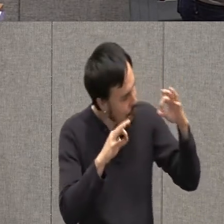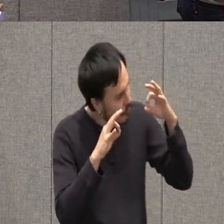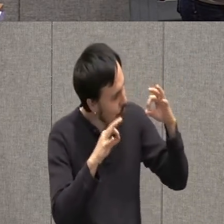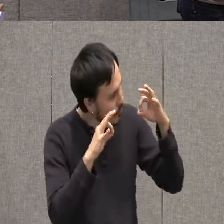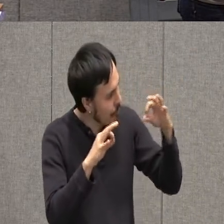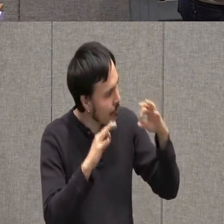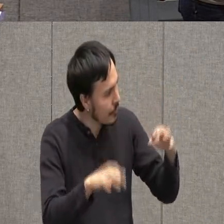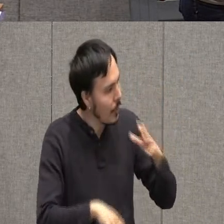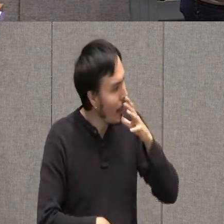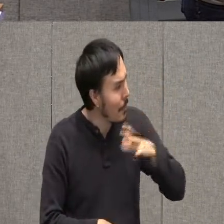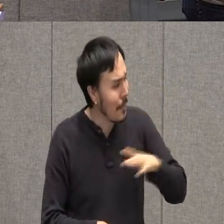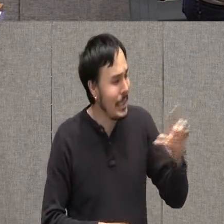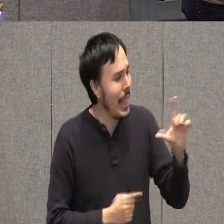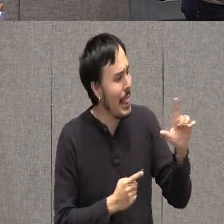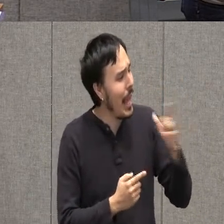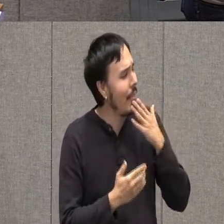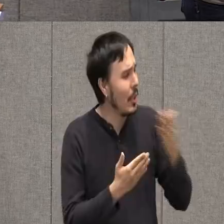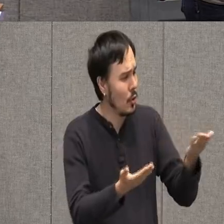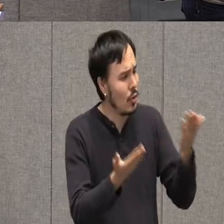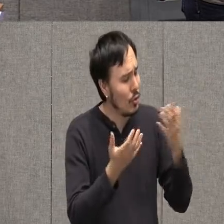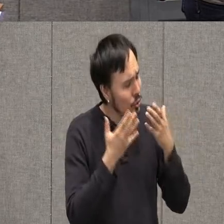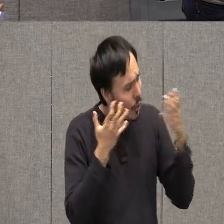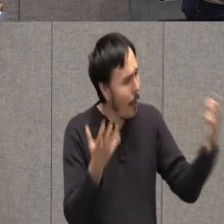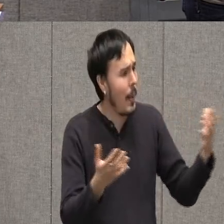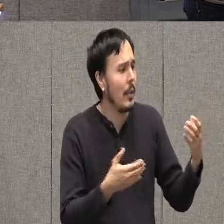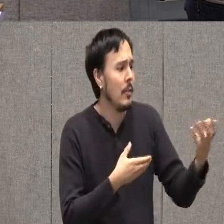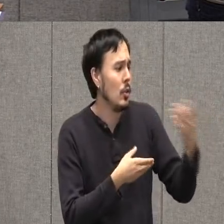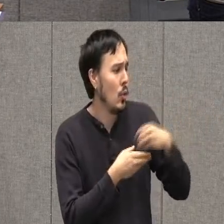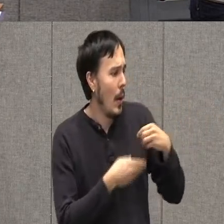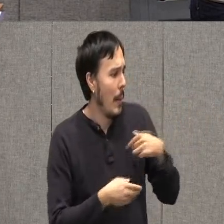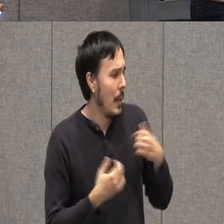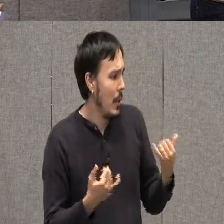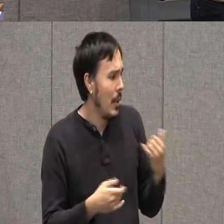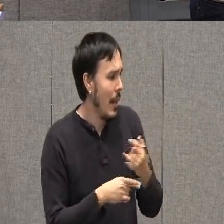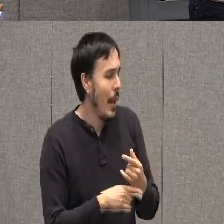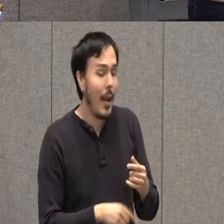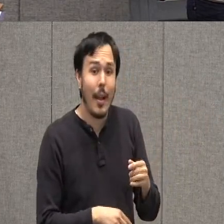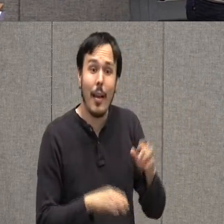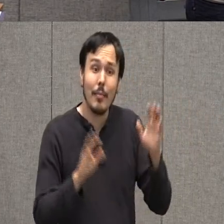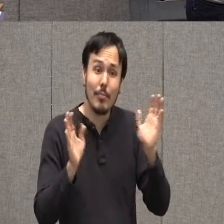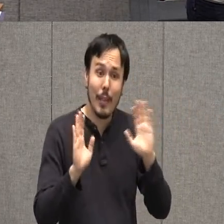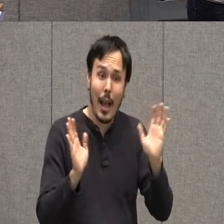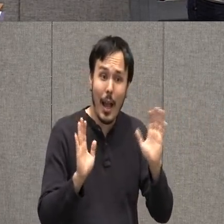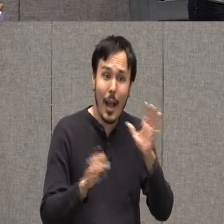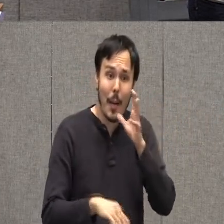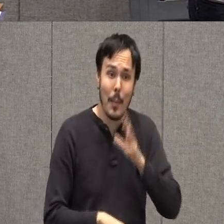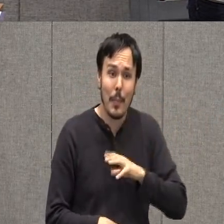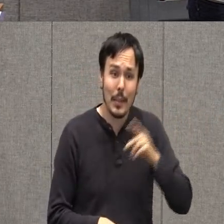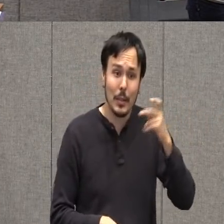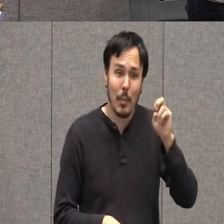Well Ms. Ley, thank you so much for joining me today. I'm Ms. Potter. We hope you have a wonderful day,